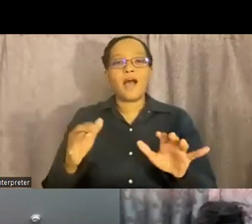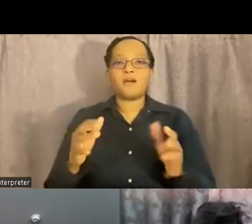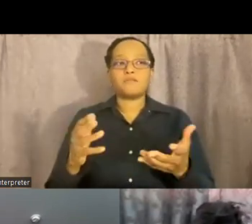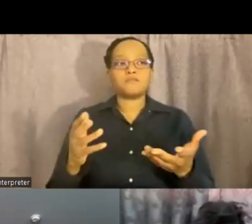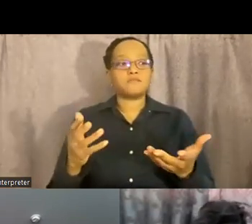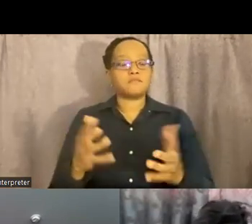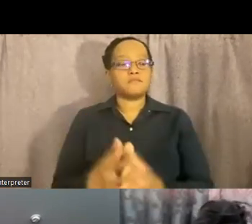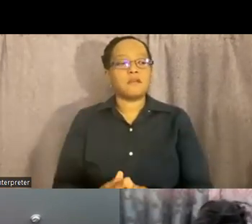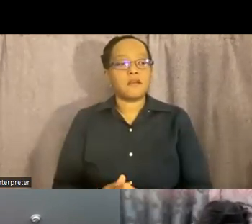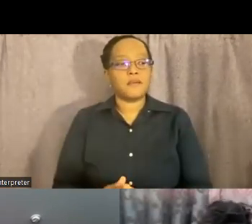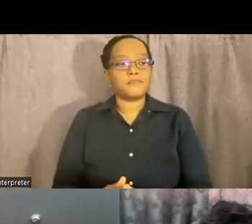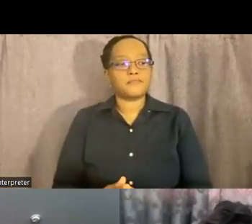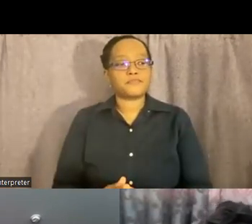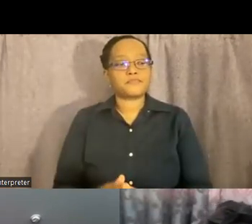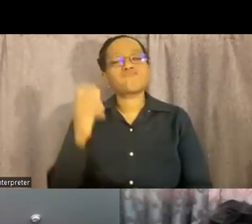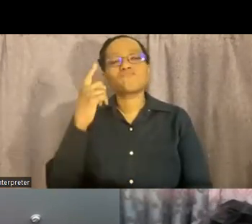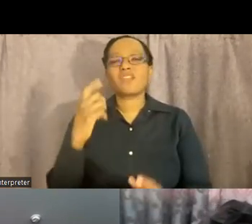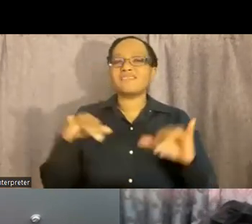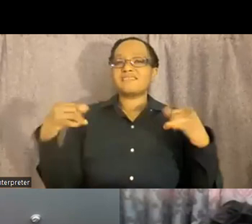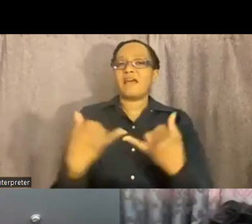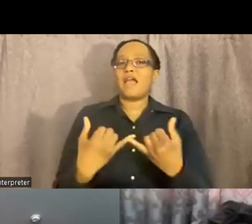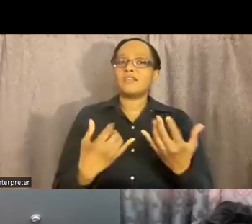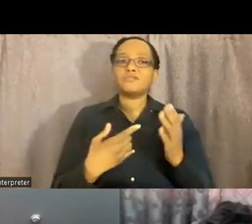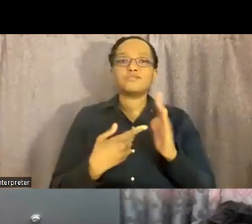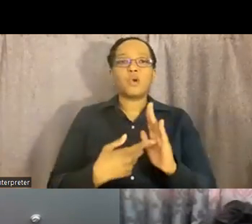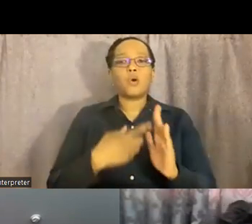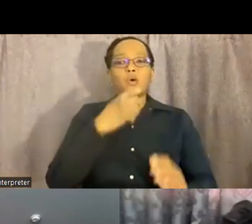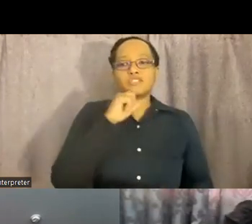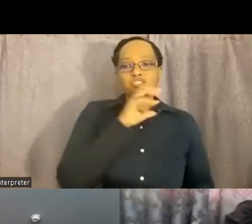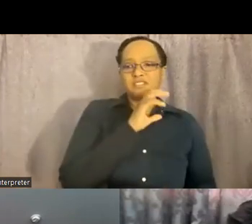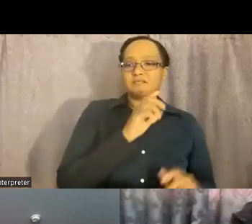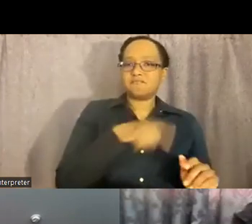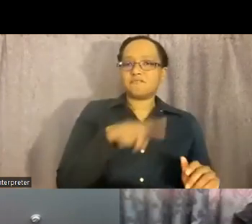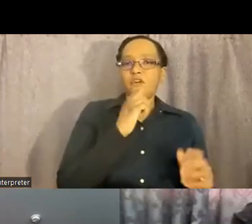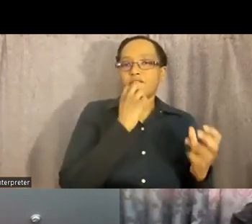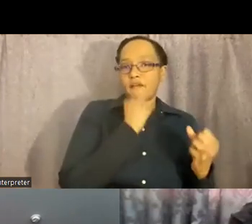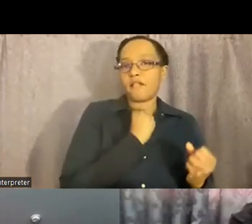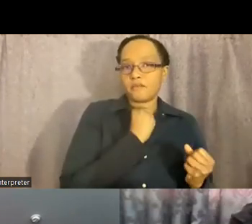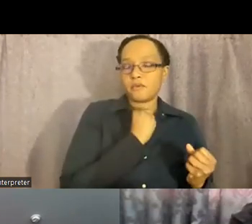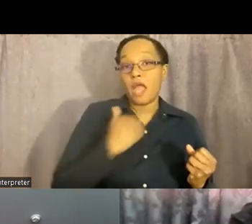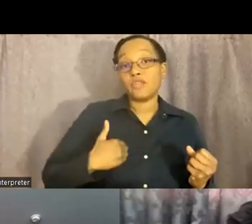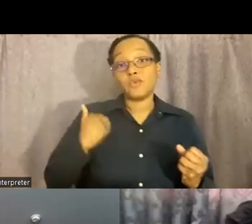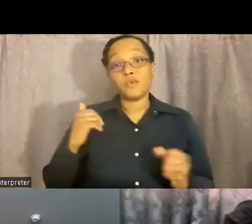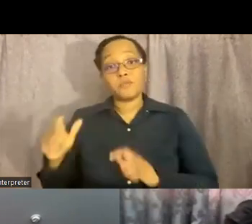our elders are valuable our youth is also valuable.